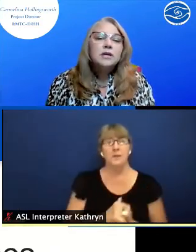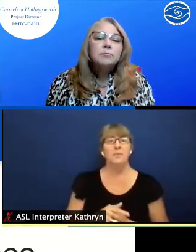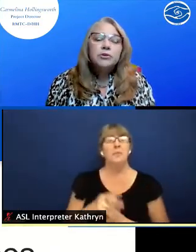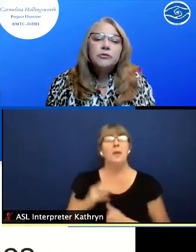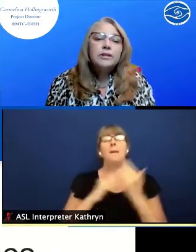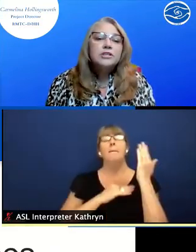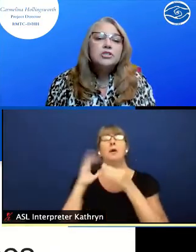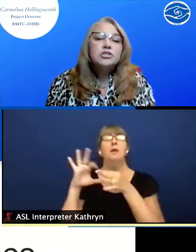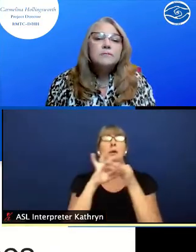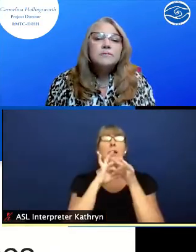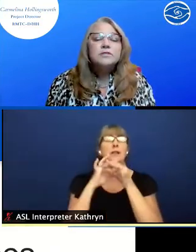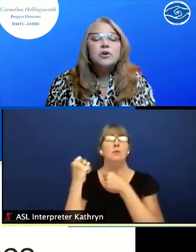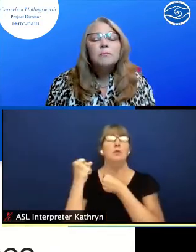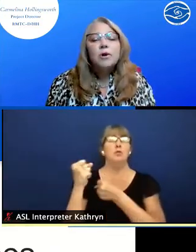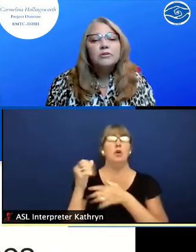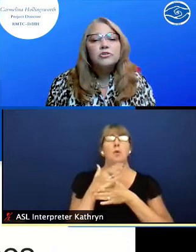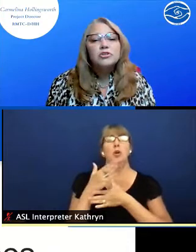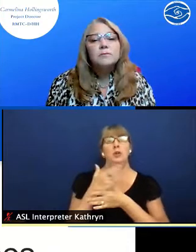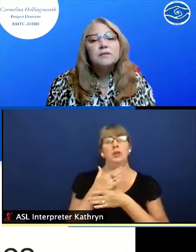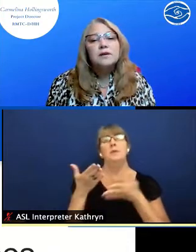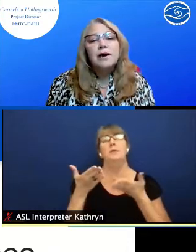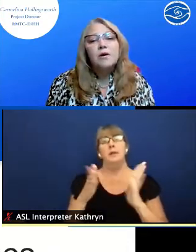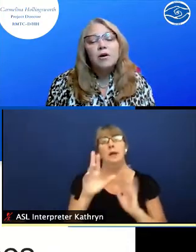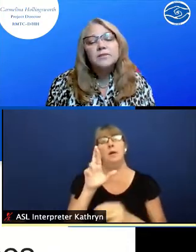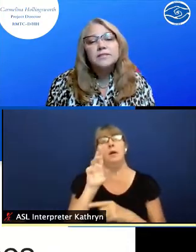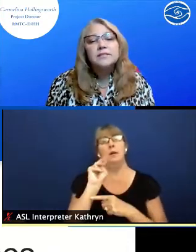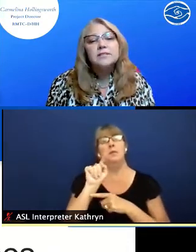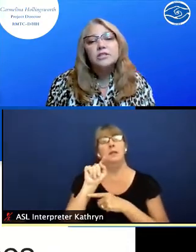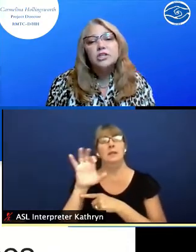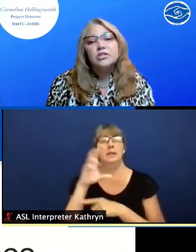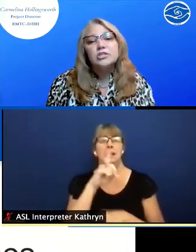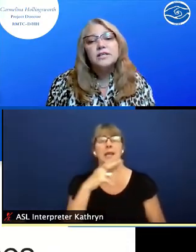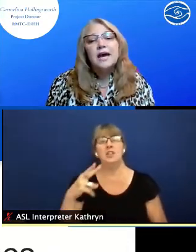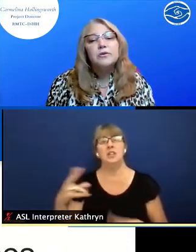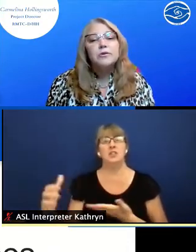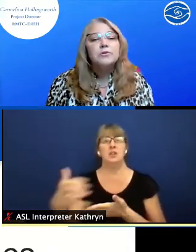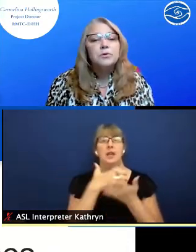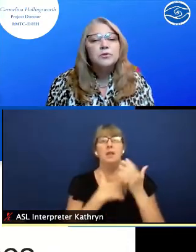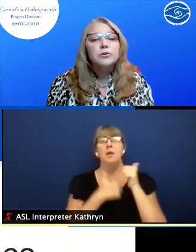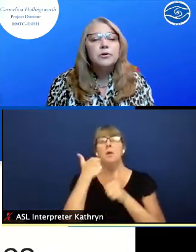Building relationships and strong partnerships, allow our RMTC-D/HH to gather the most current